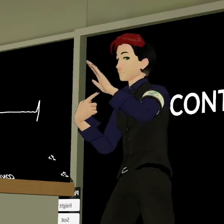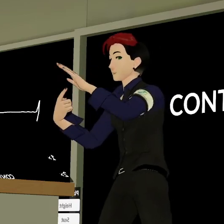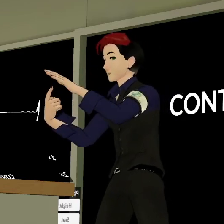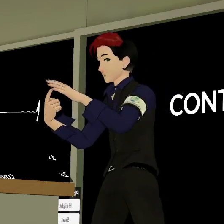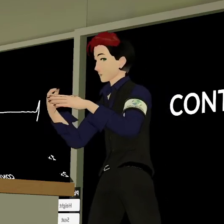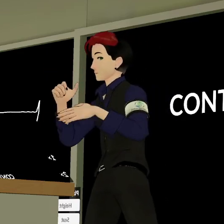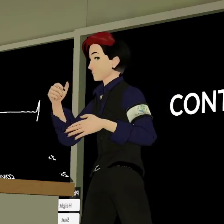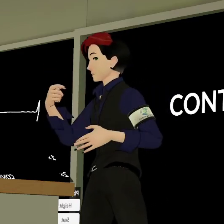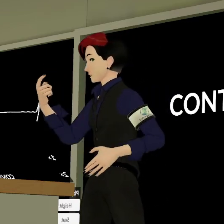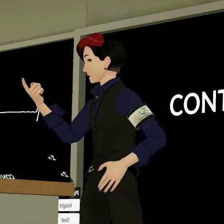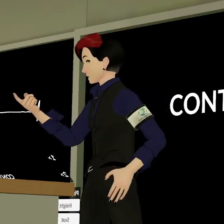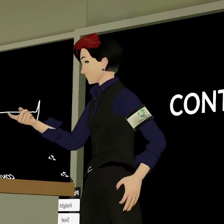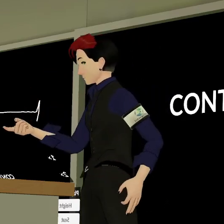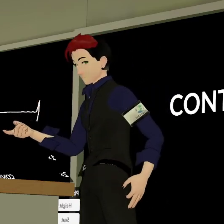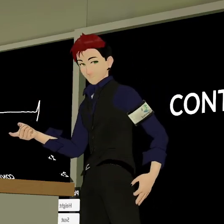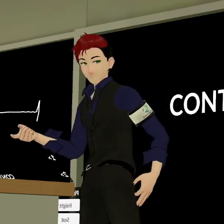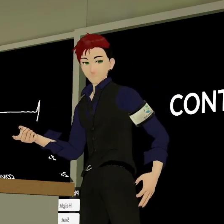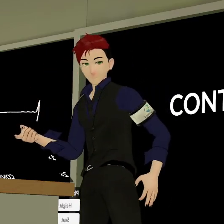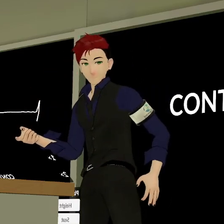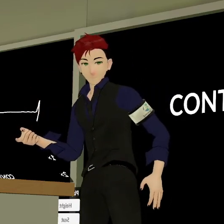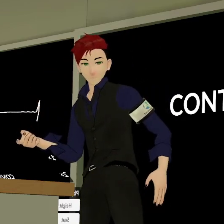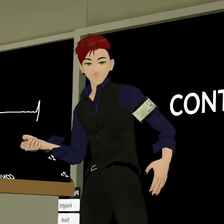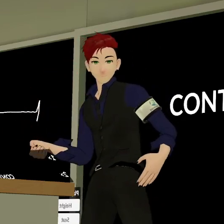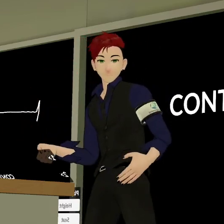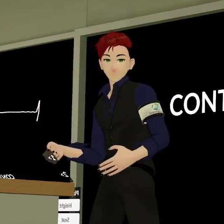show don't tell